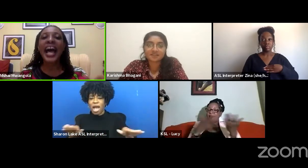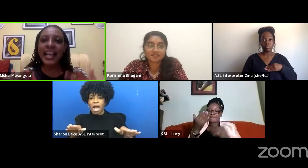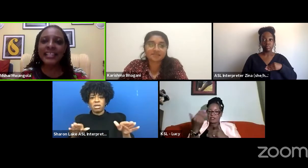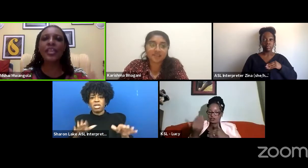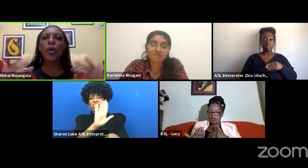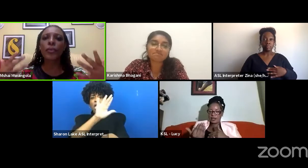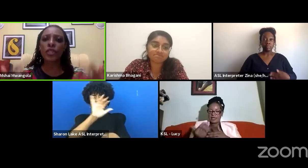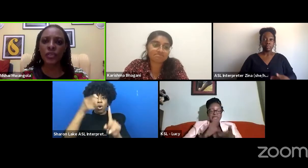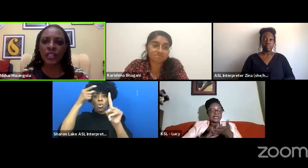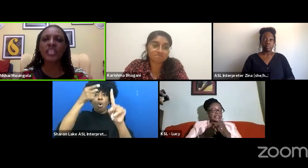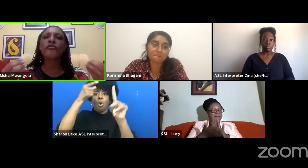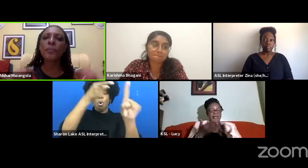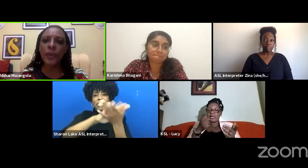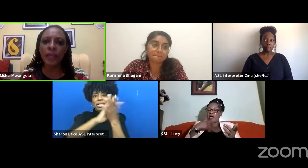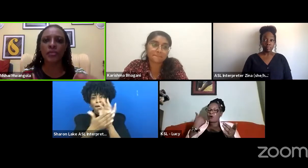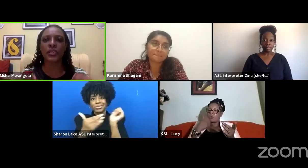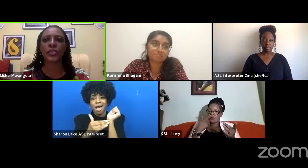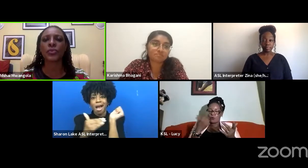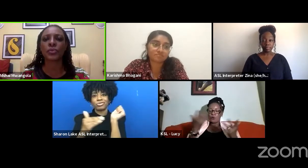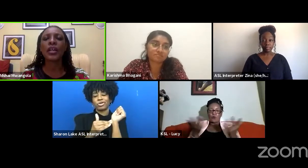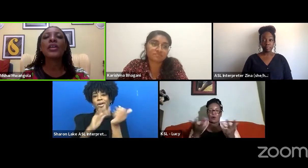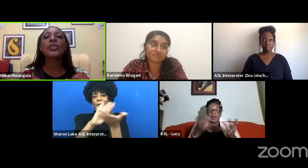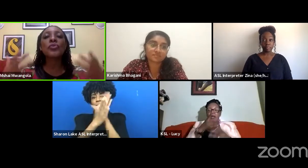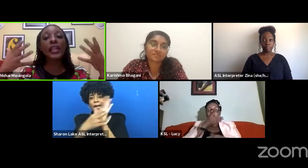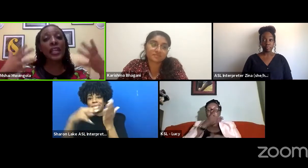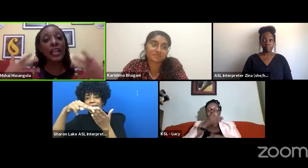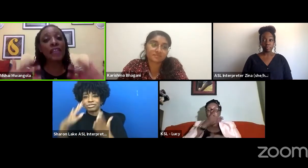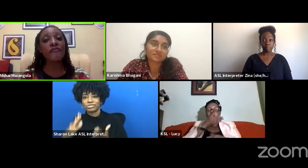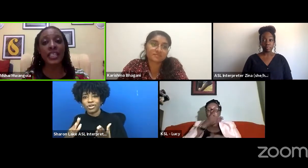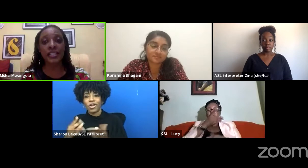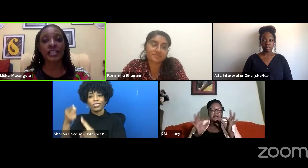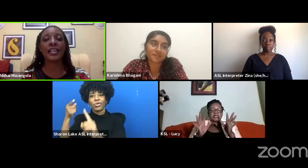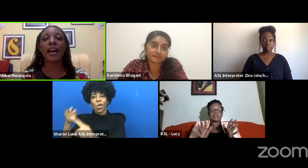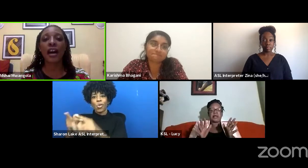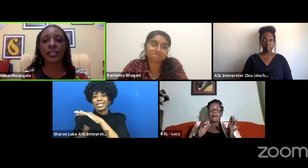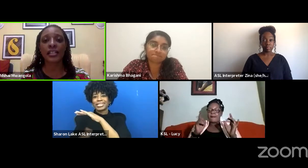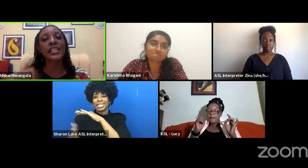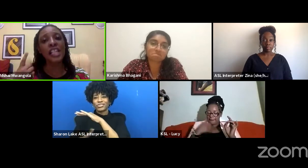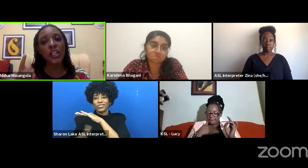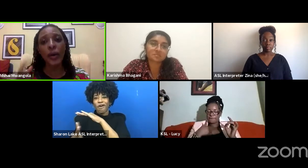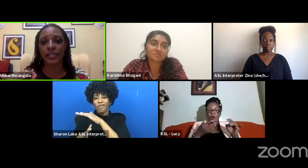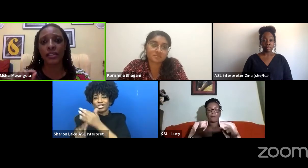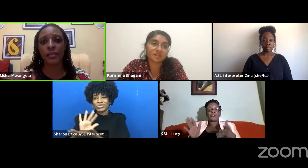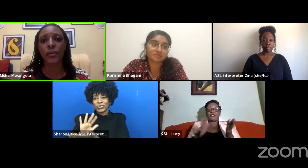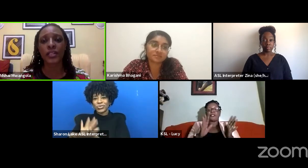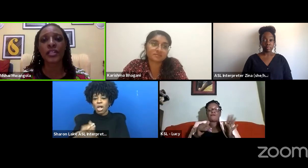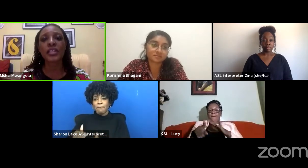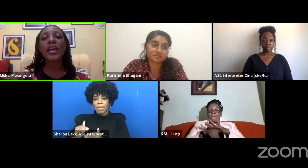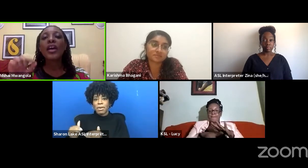has the opportunity from primary school to really invest in the arts. And I'll tell you why this is important.